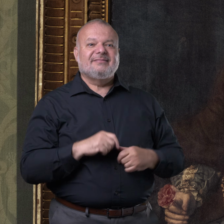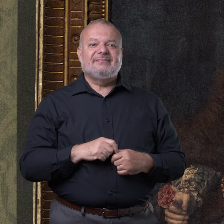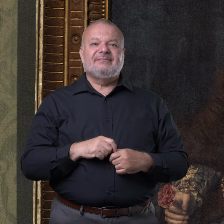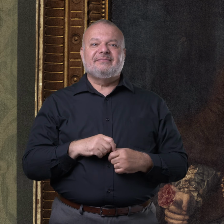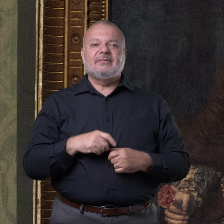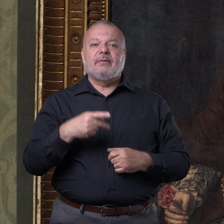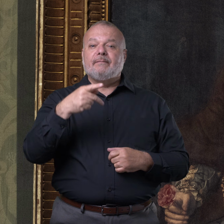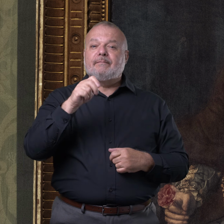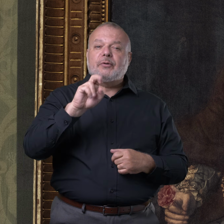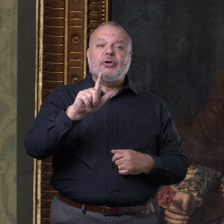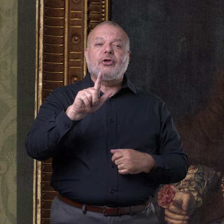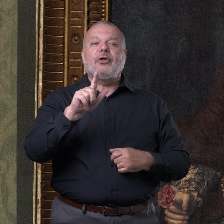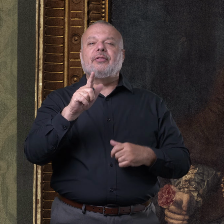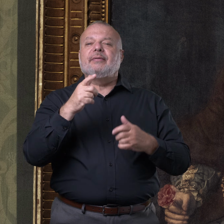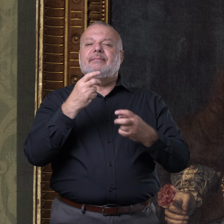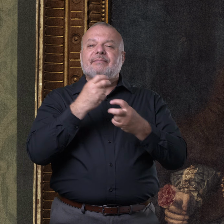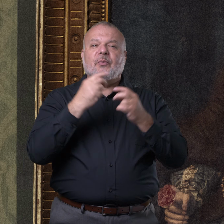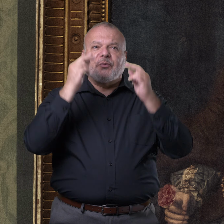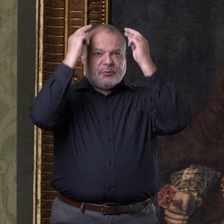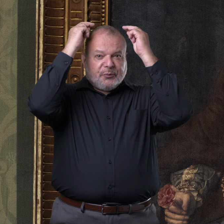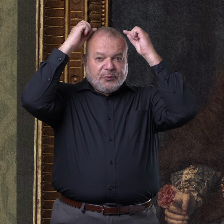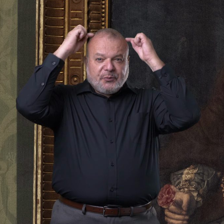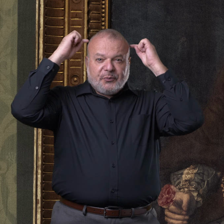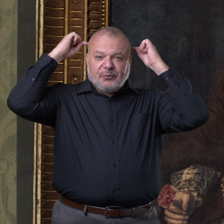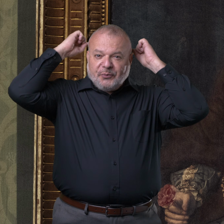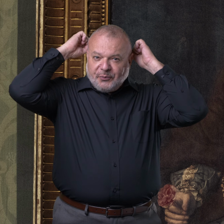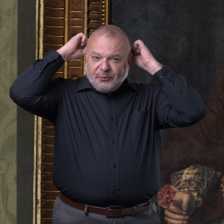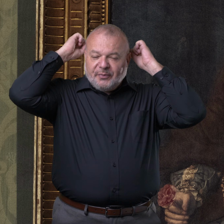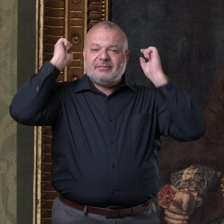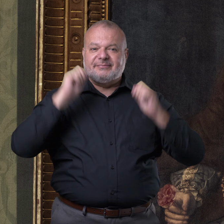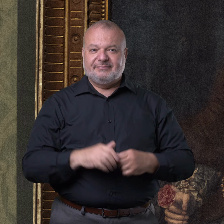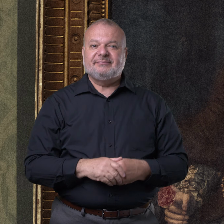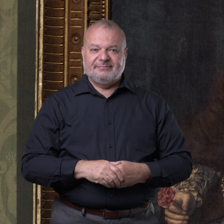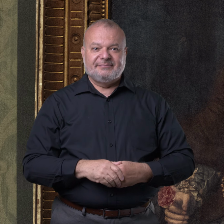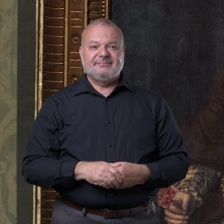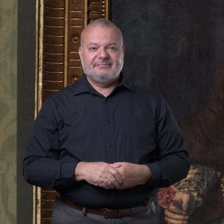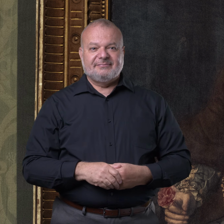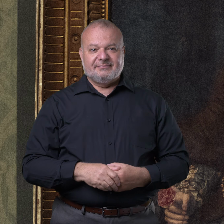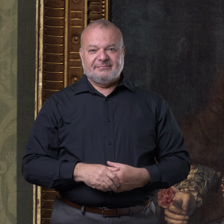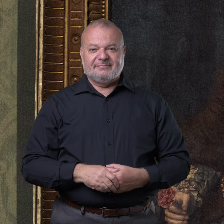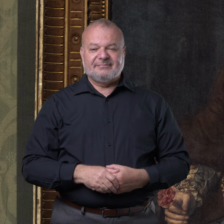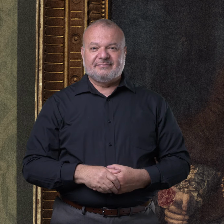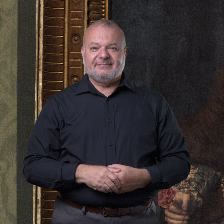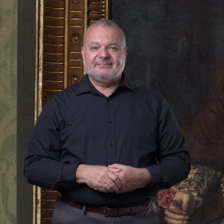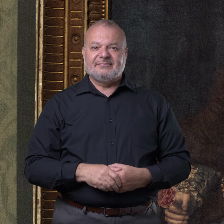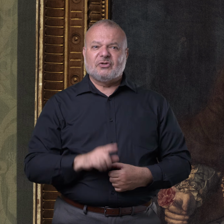place at the back with a band of alternating ornaments of pearls and gold filigree.